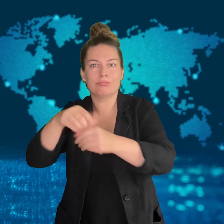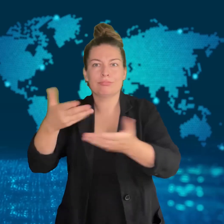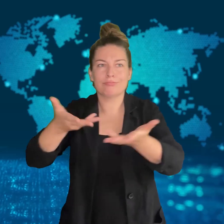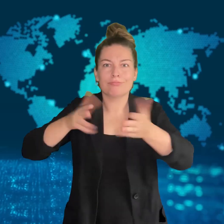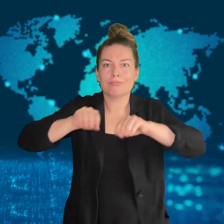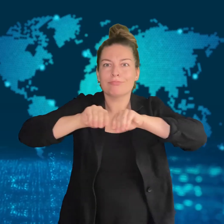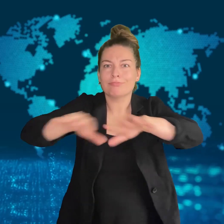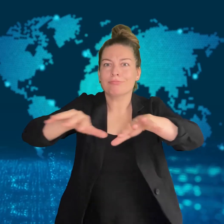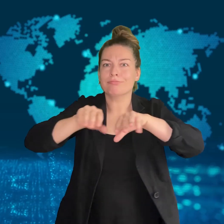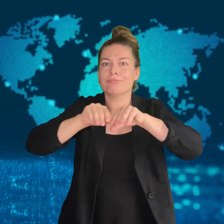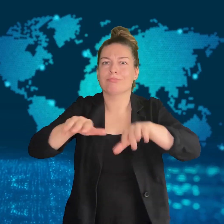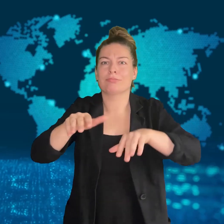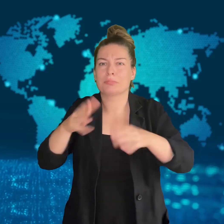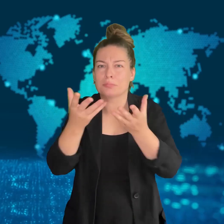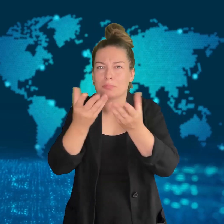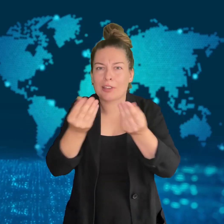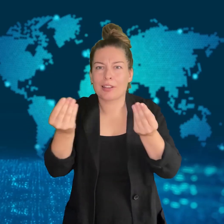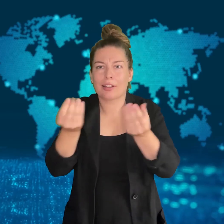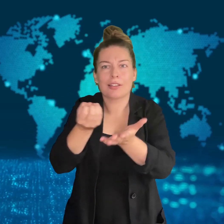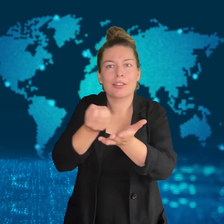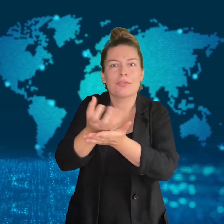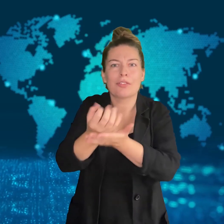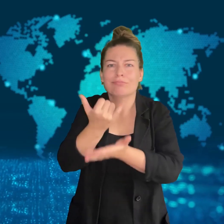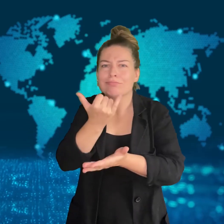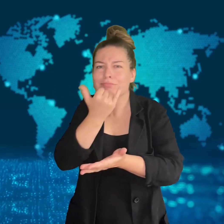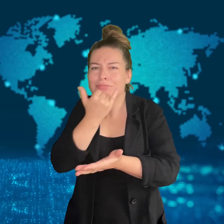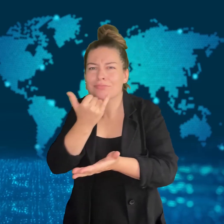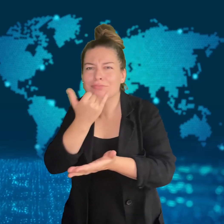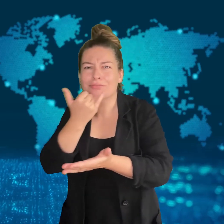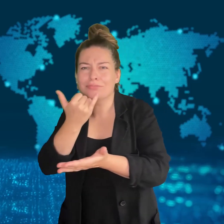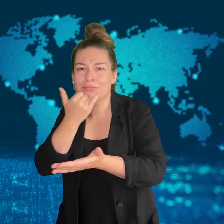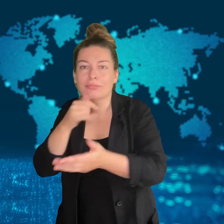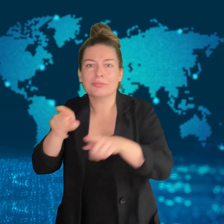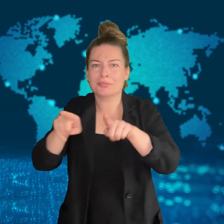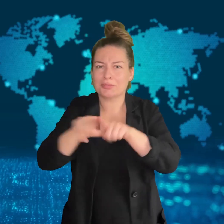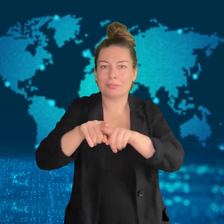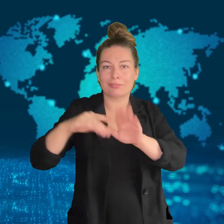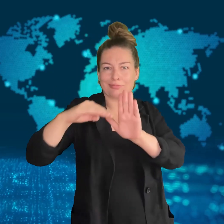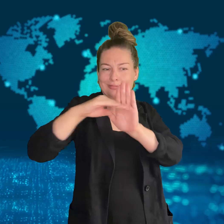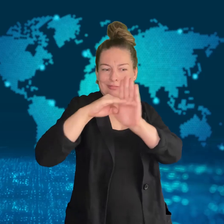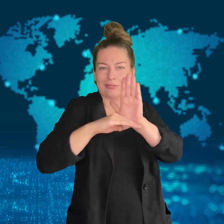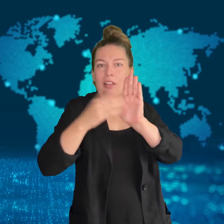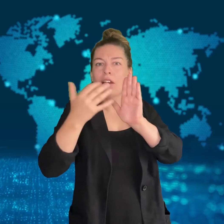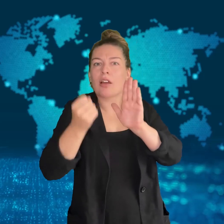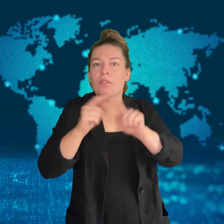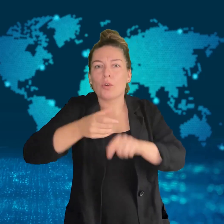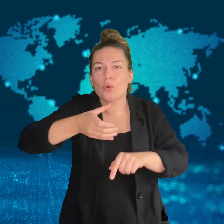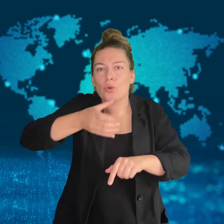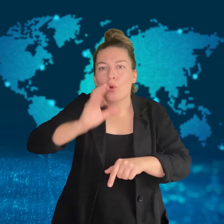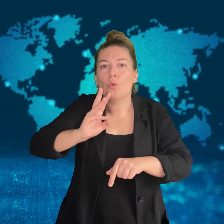in place to control water pollution.